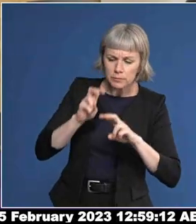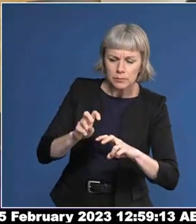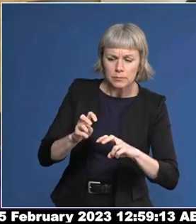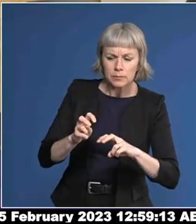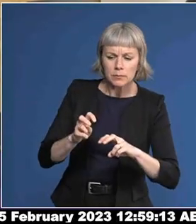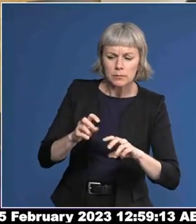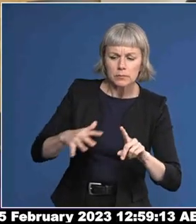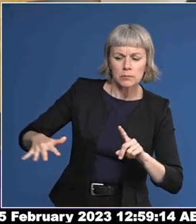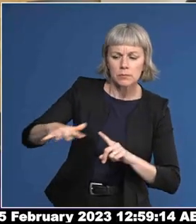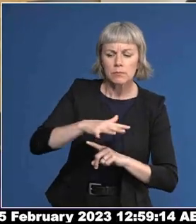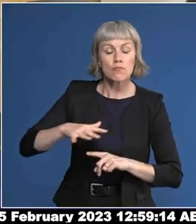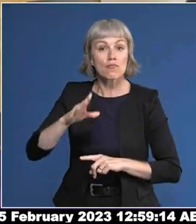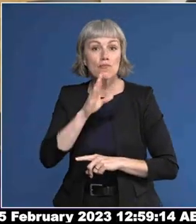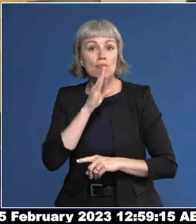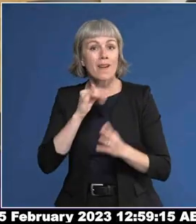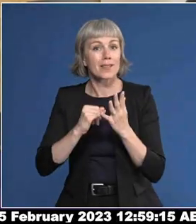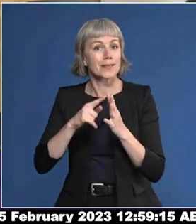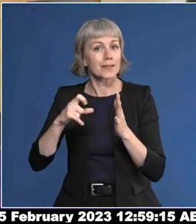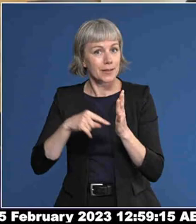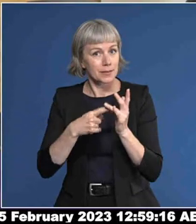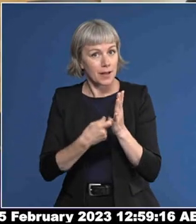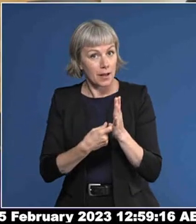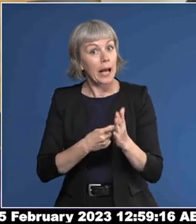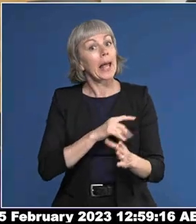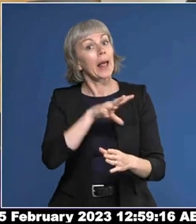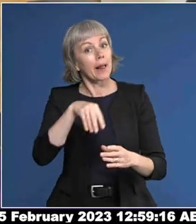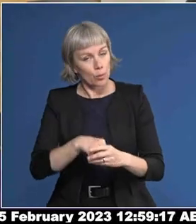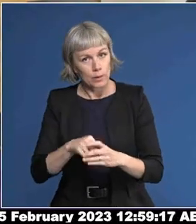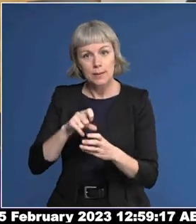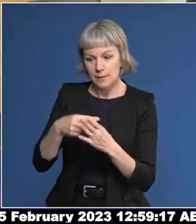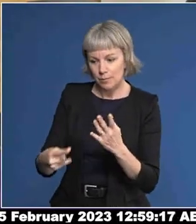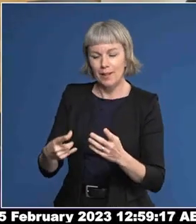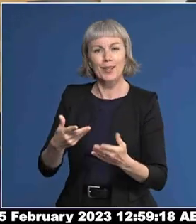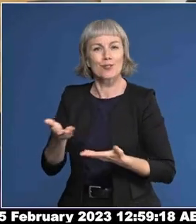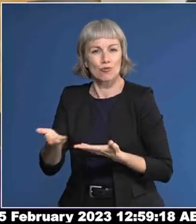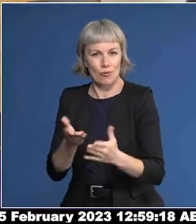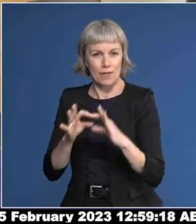and that includes the disability services organisations - have a role in giving effect